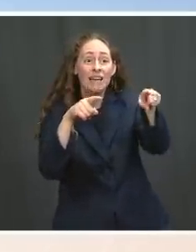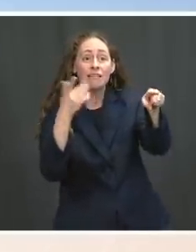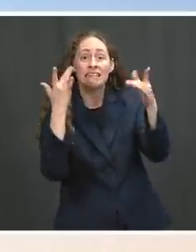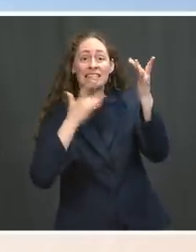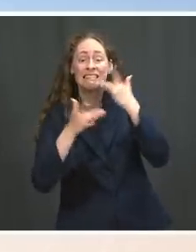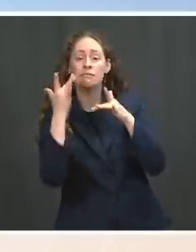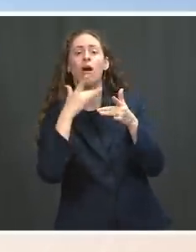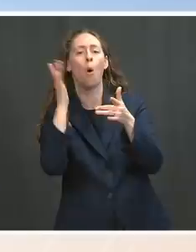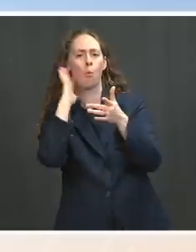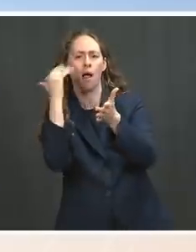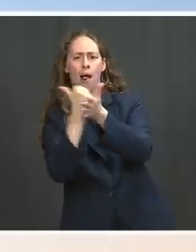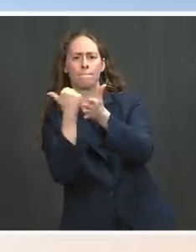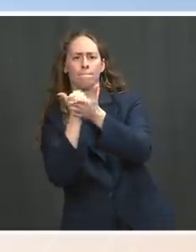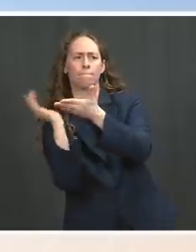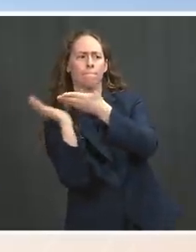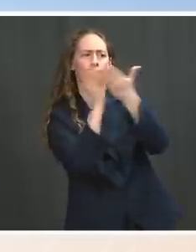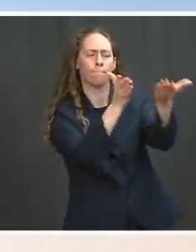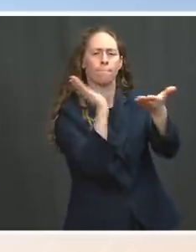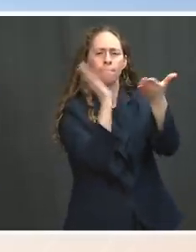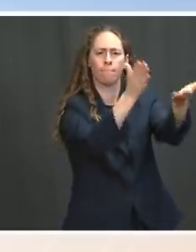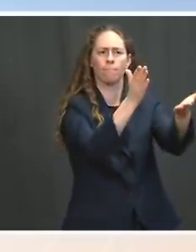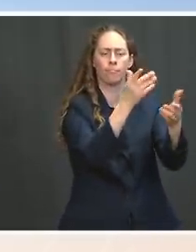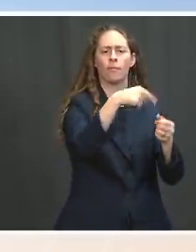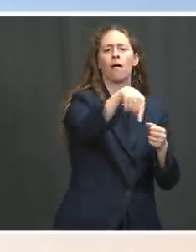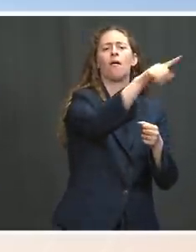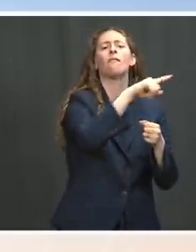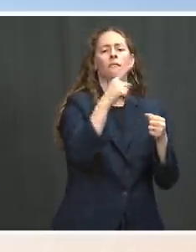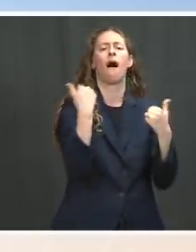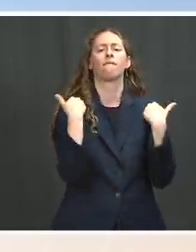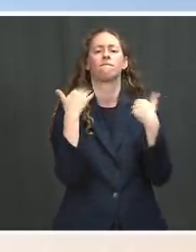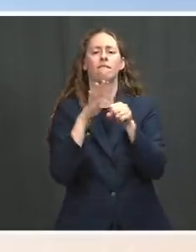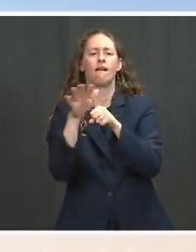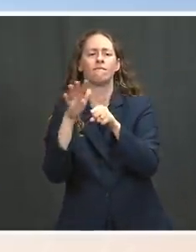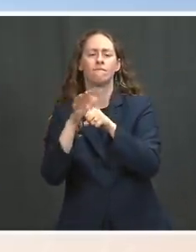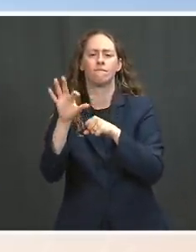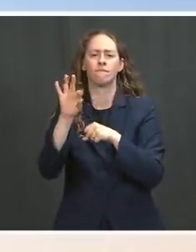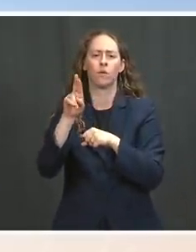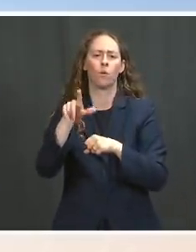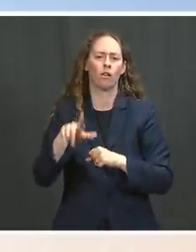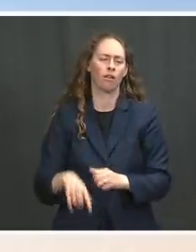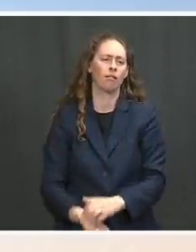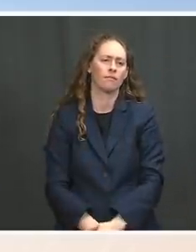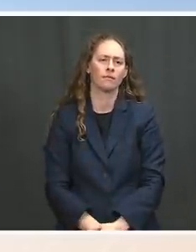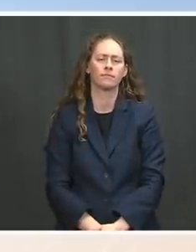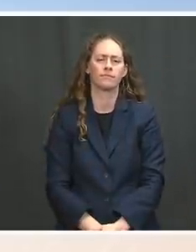has completed a survey of the availability of vessels that are qualified to carry petroleum